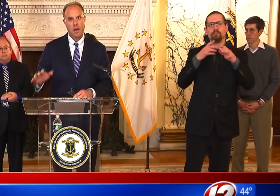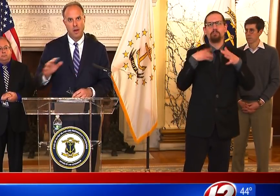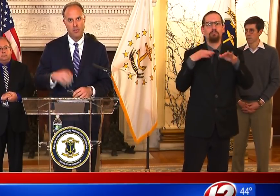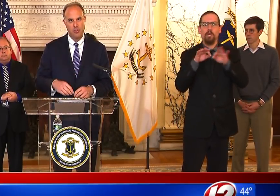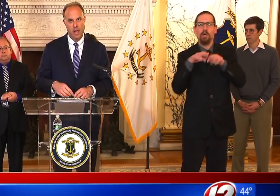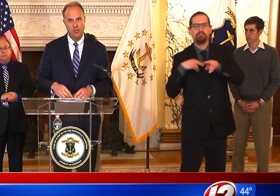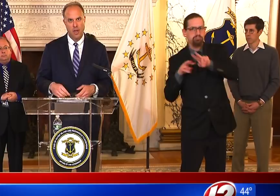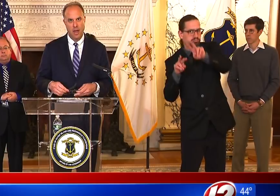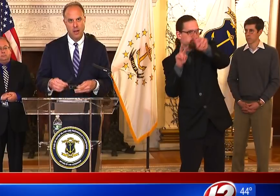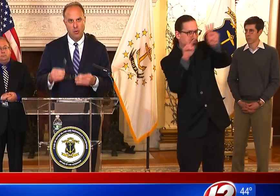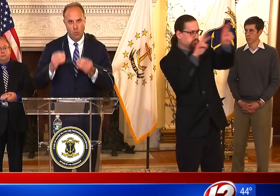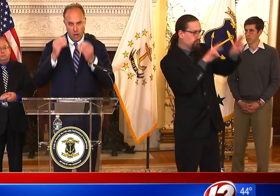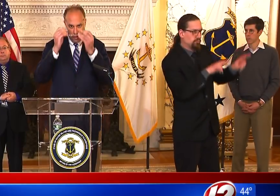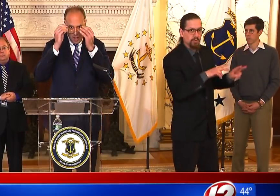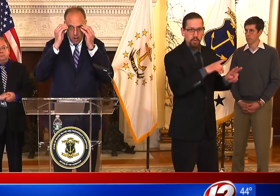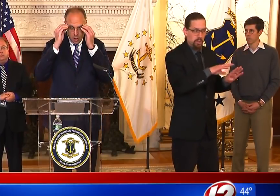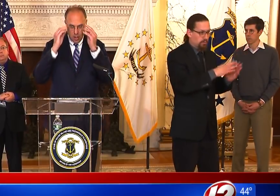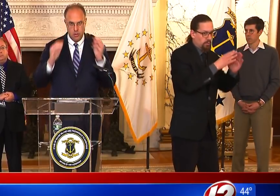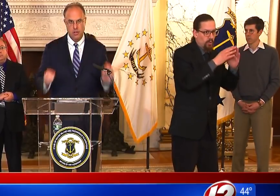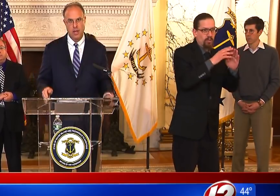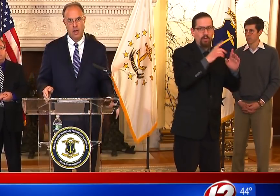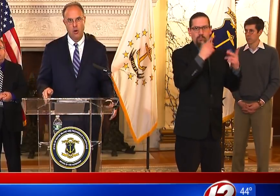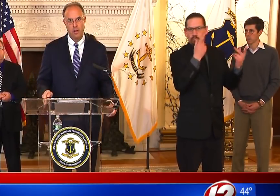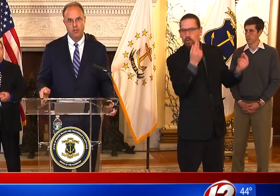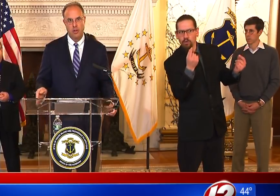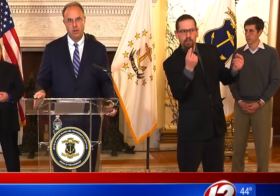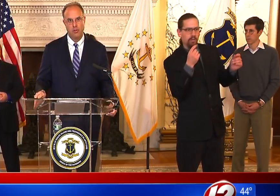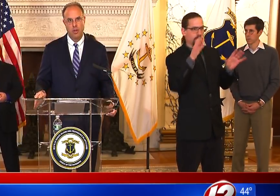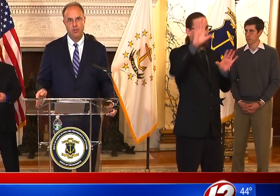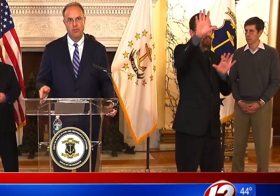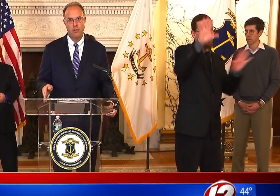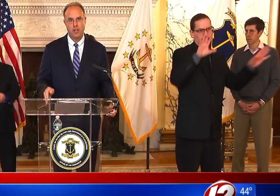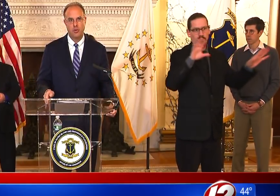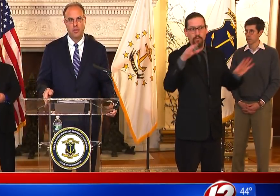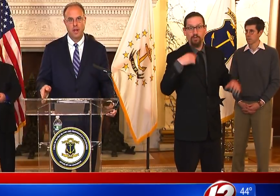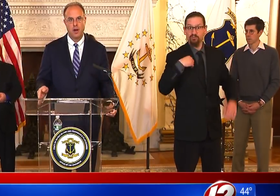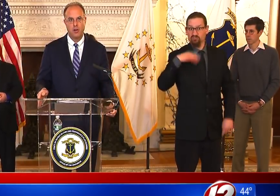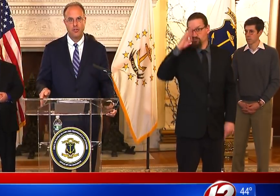STATES WHERE SUCH STORES ALSO REMAIN OPEN. WE ARE TRYING TO